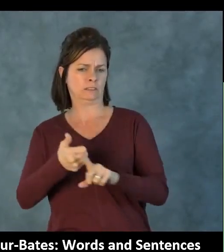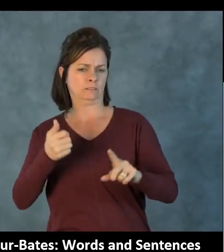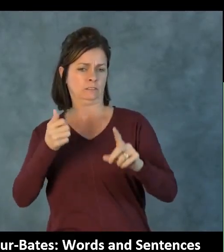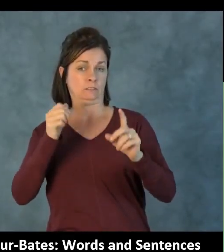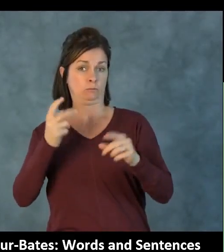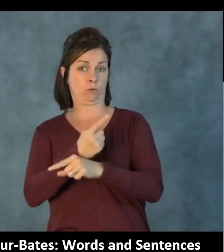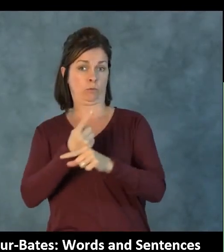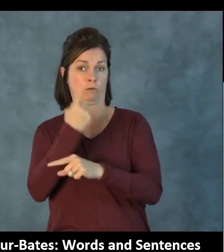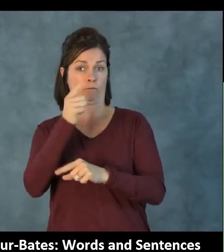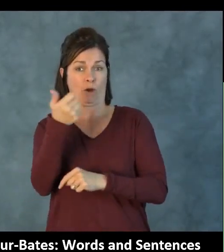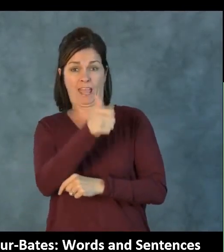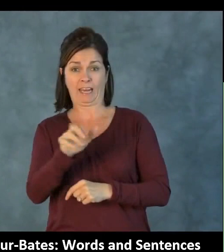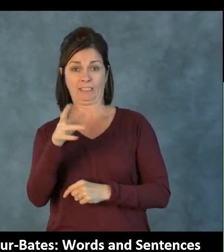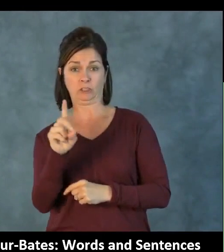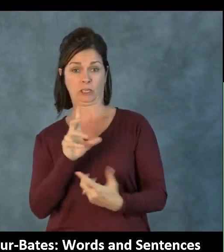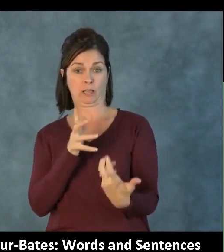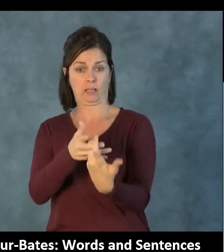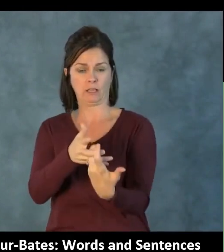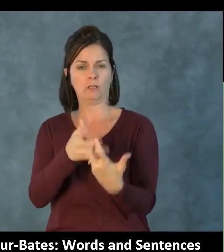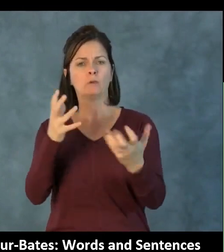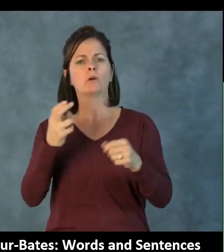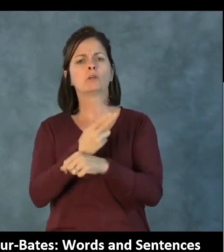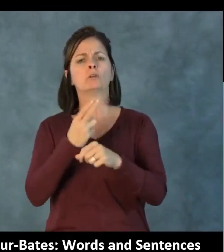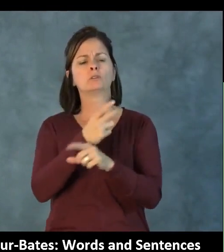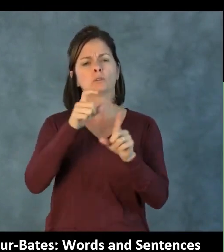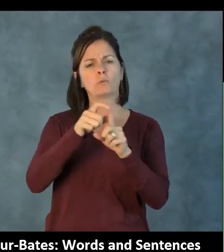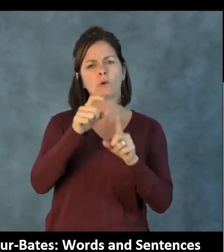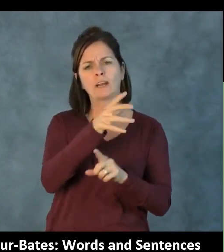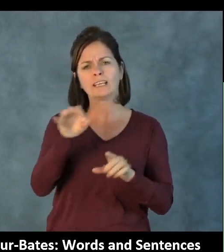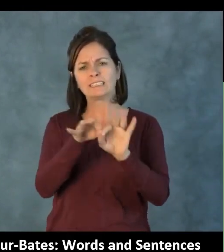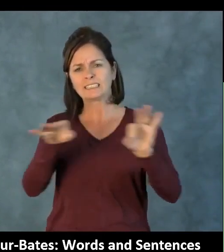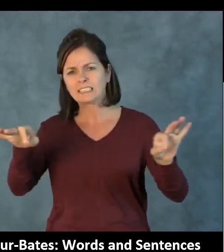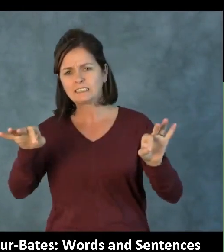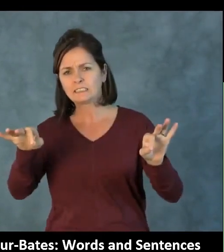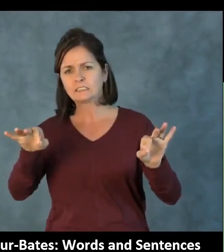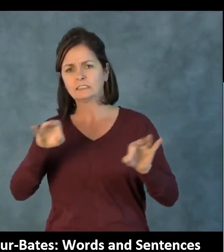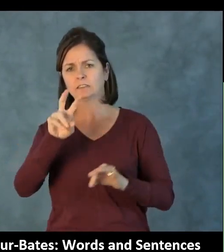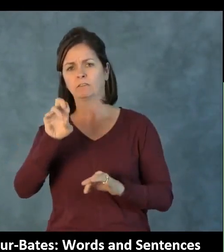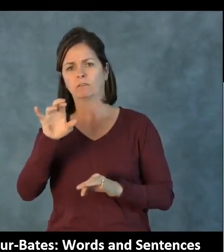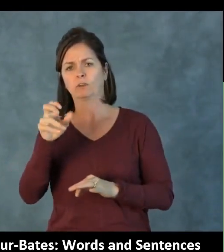the Words and Sentences Version of the MacArthur. If you're working with a girl,